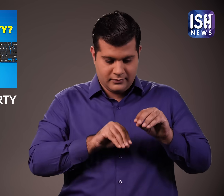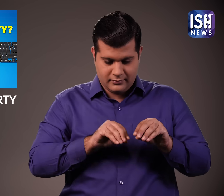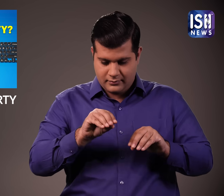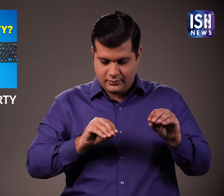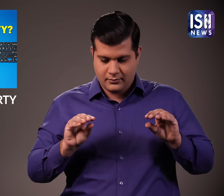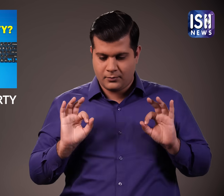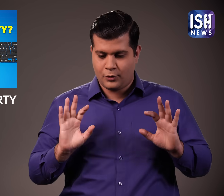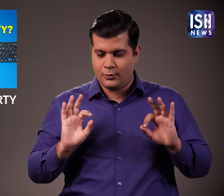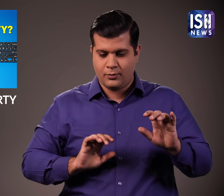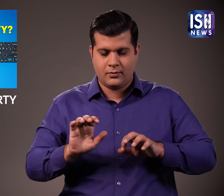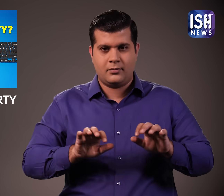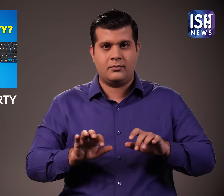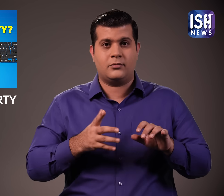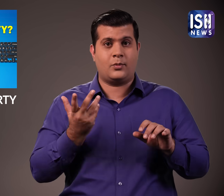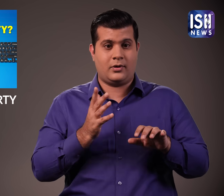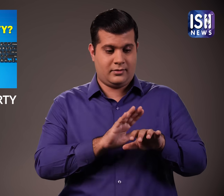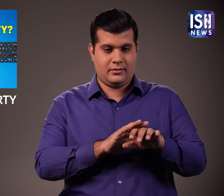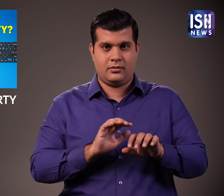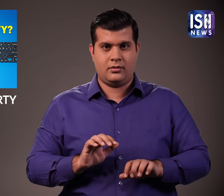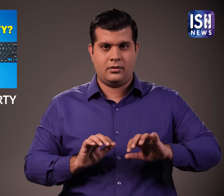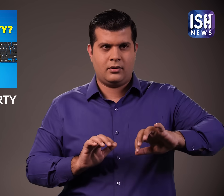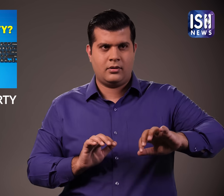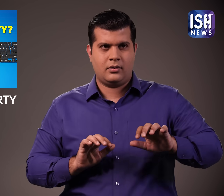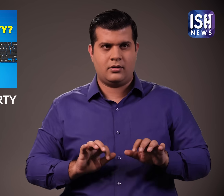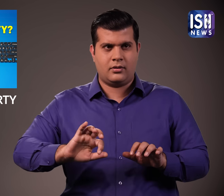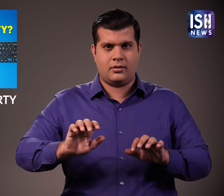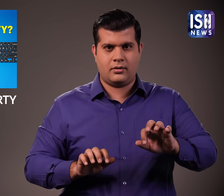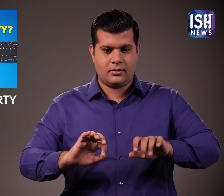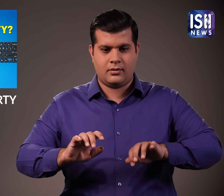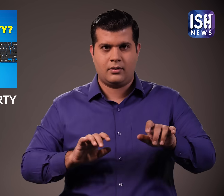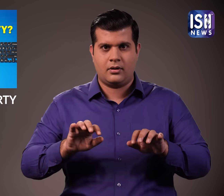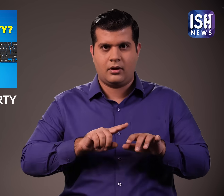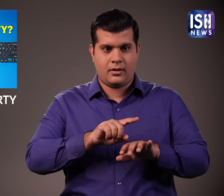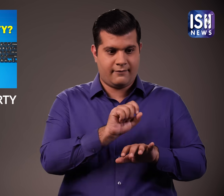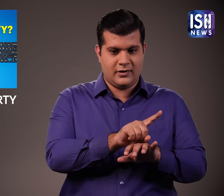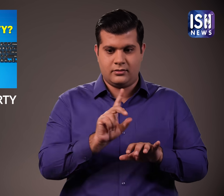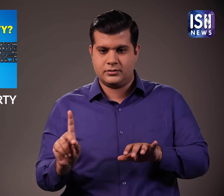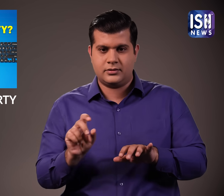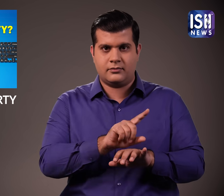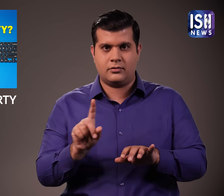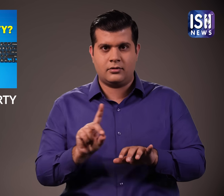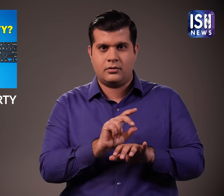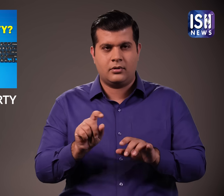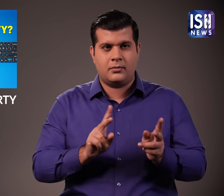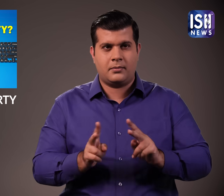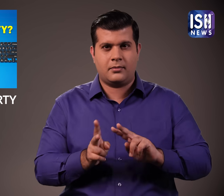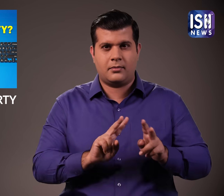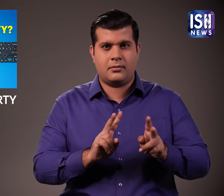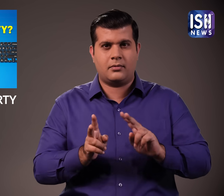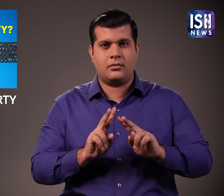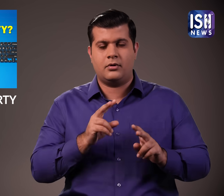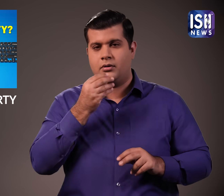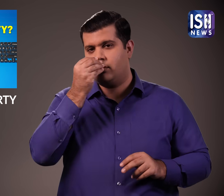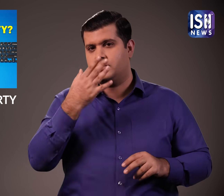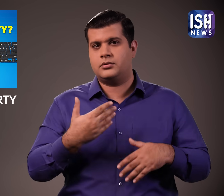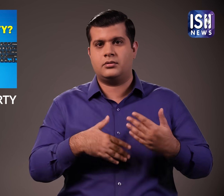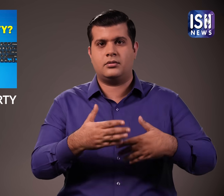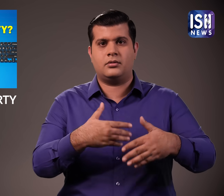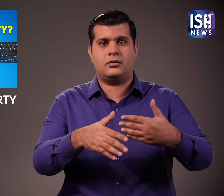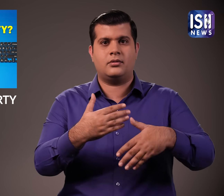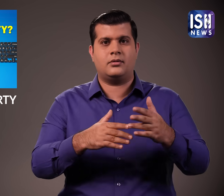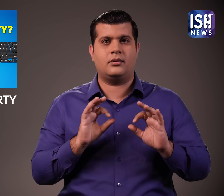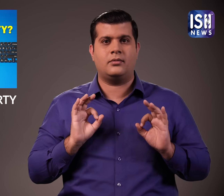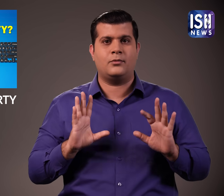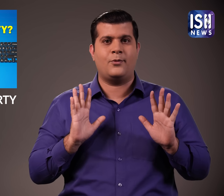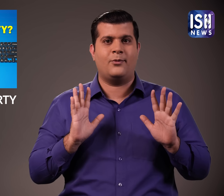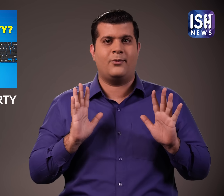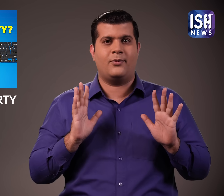These minor changes fixed all the problems that caused the levers of the typewriter to get jammed and typing became easier.